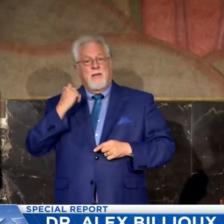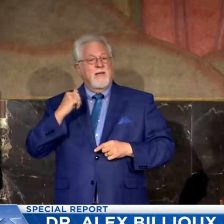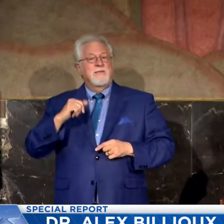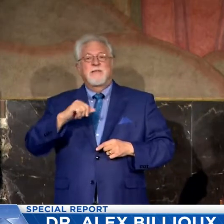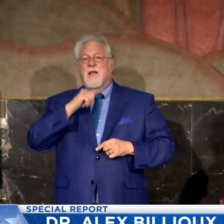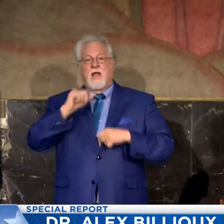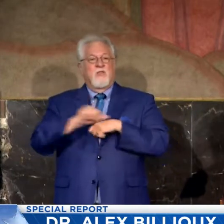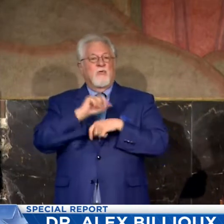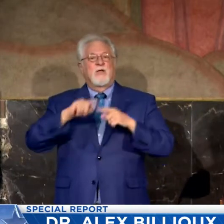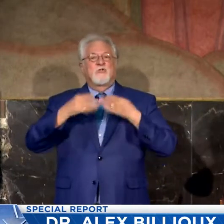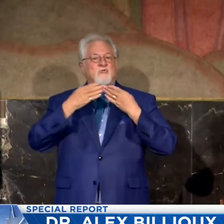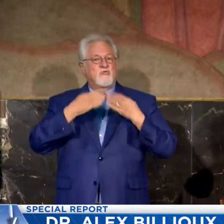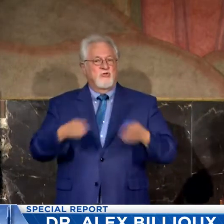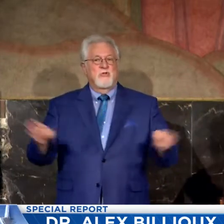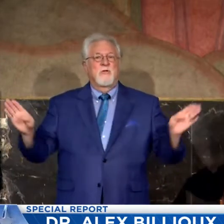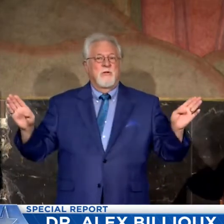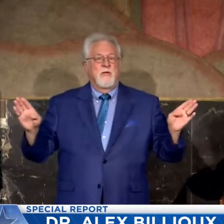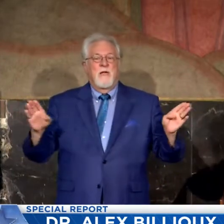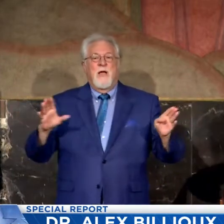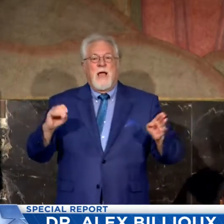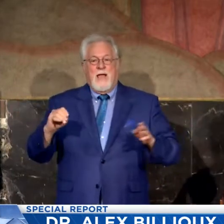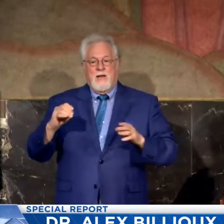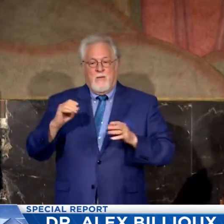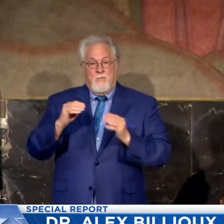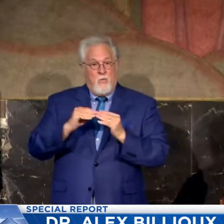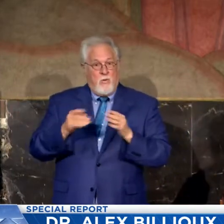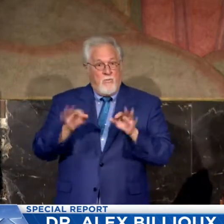KNOWING THAT IF THERE IS RISK TO THE PUBLIC FROM ONE OF